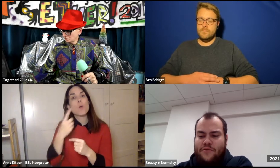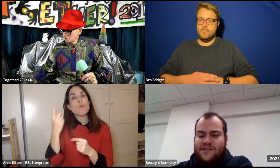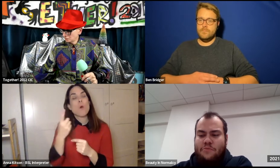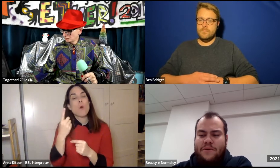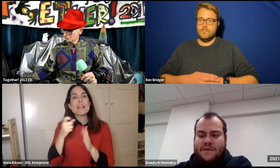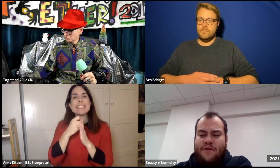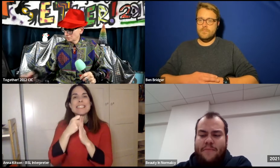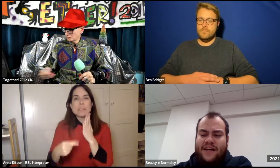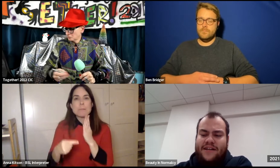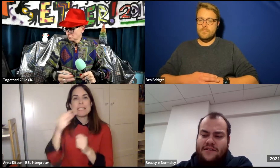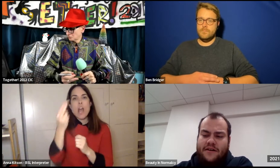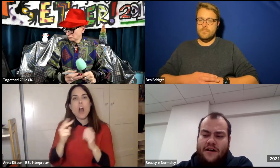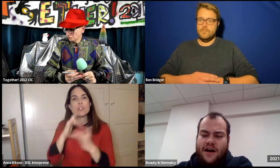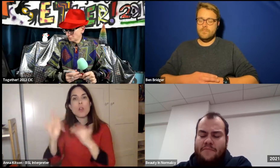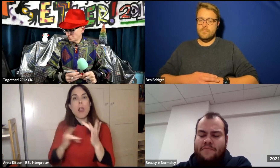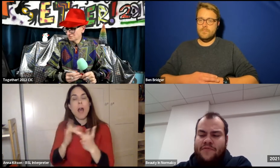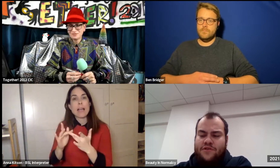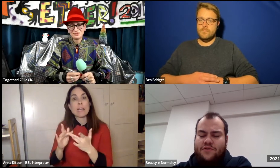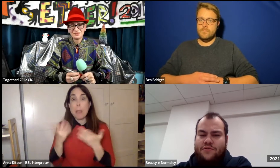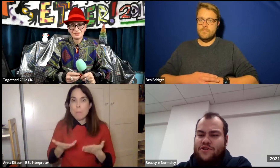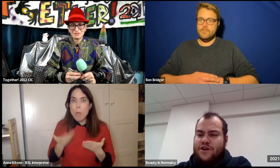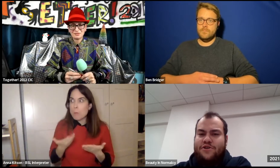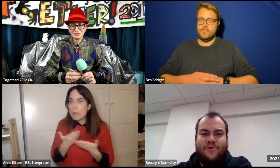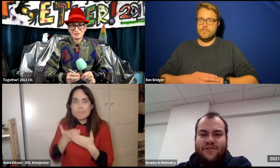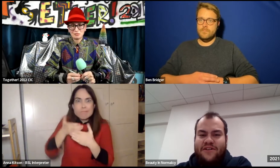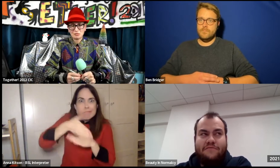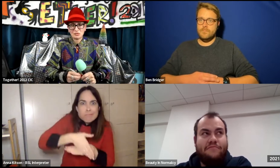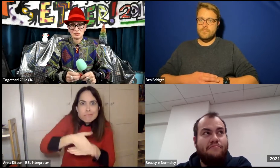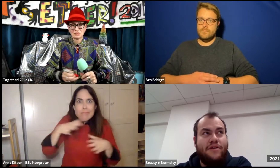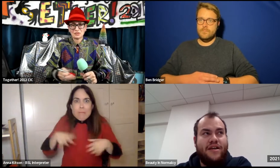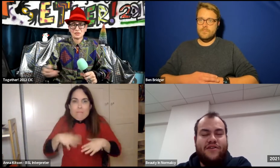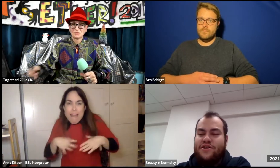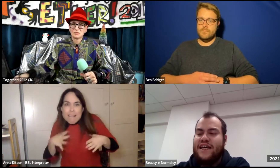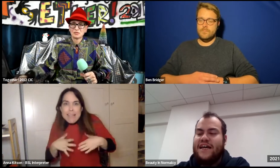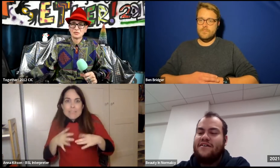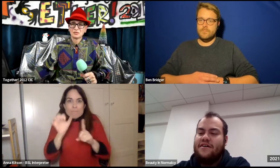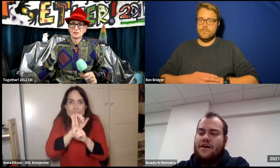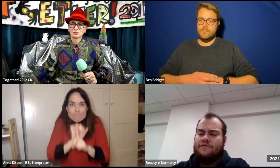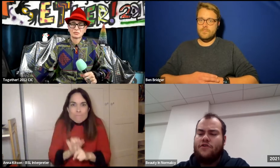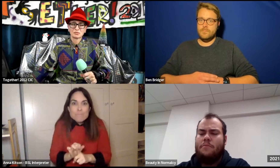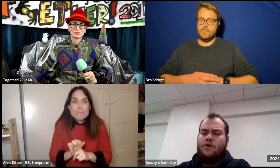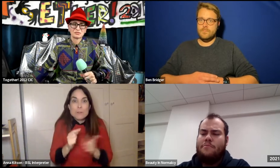we're still busy prepping it to show you all in the new year, I've got a poem